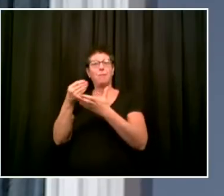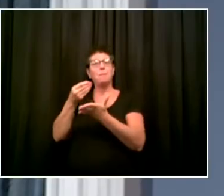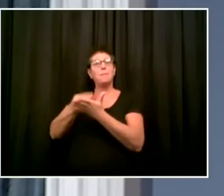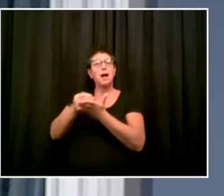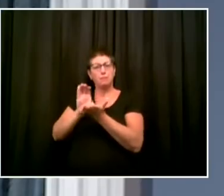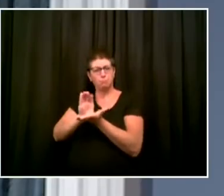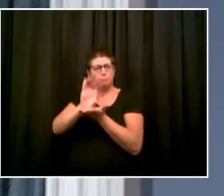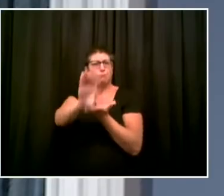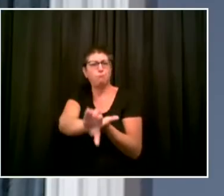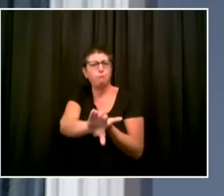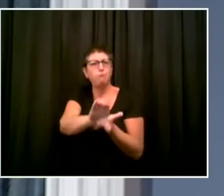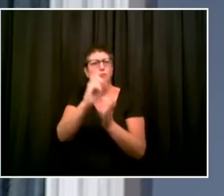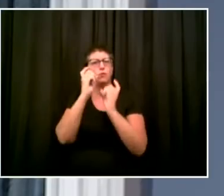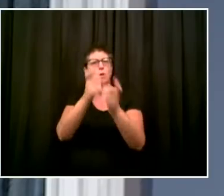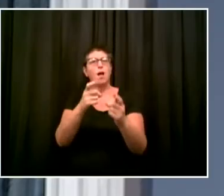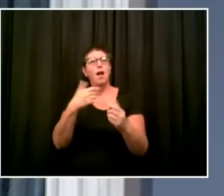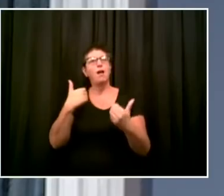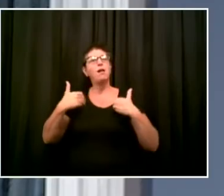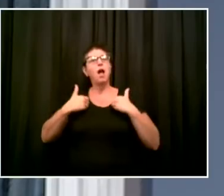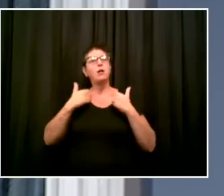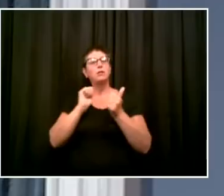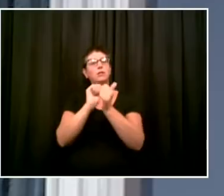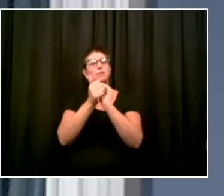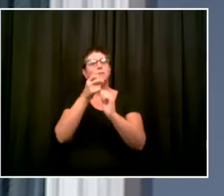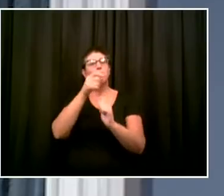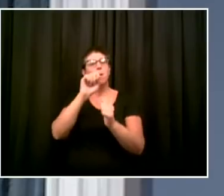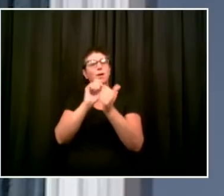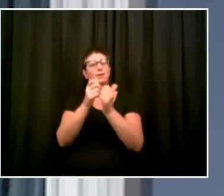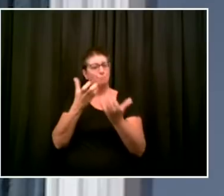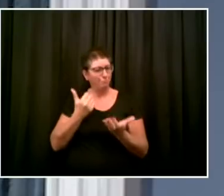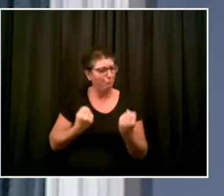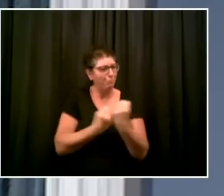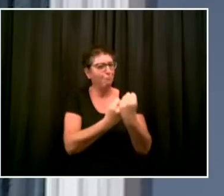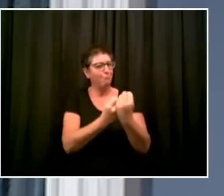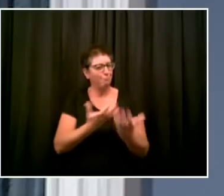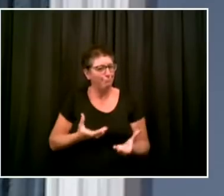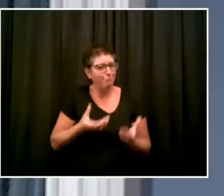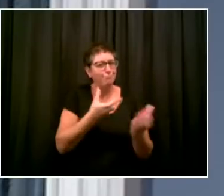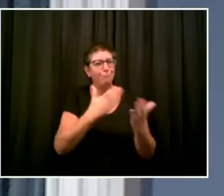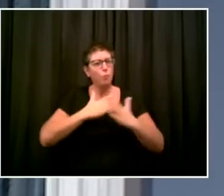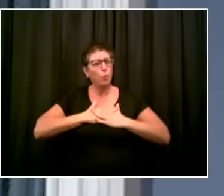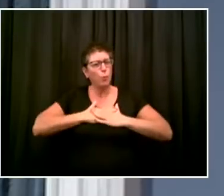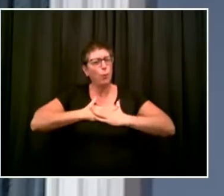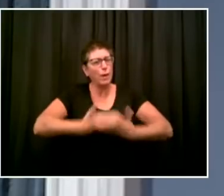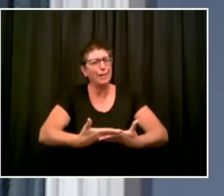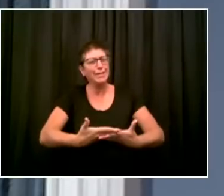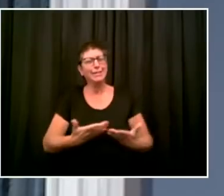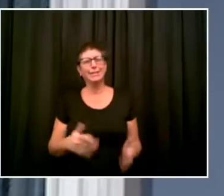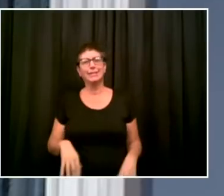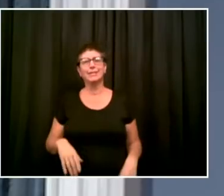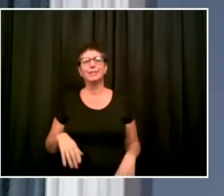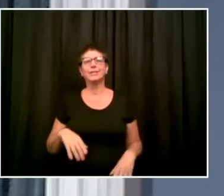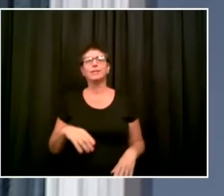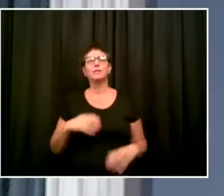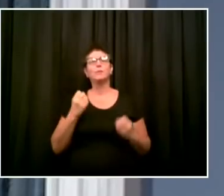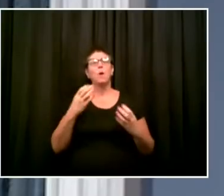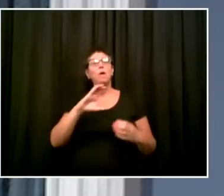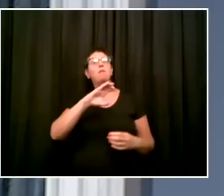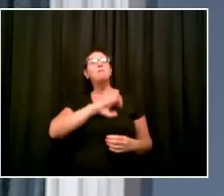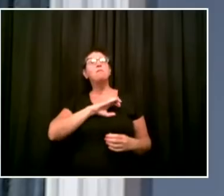A PROGRAM THAT DOESN'T GET ENOH UG ATTENTION. OFFICERS, DEDICATED TO LTEIRALLY CHANGE